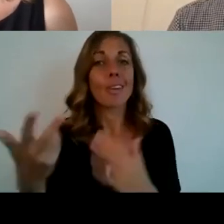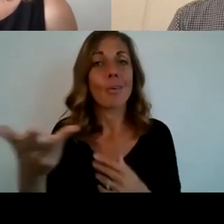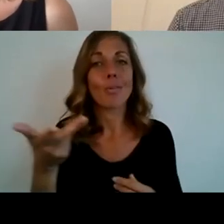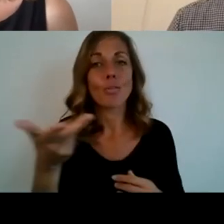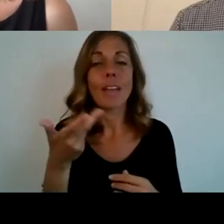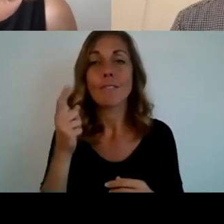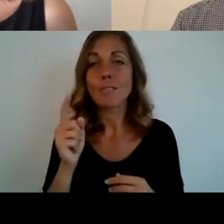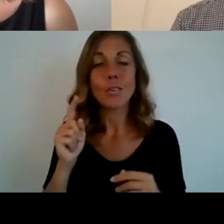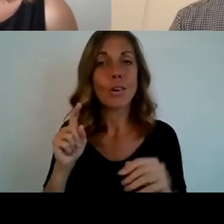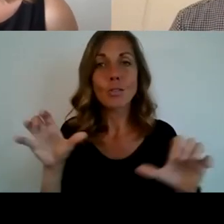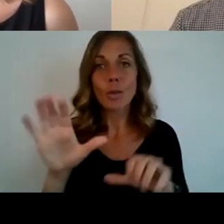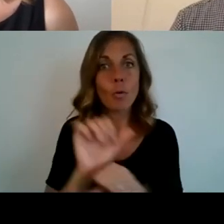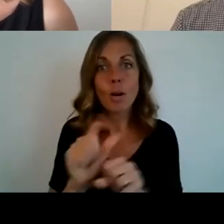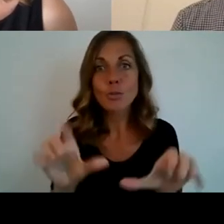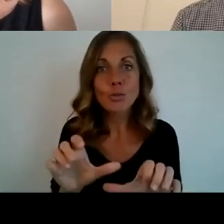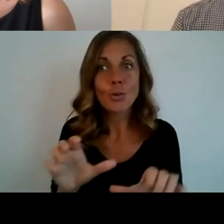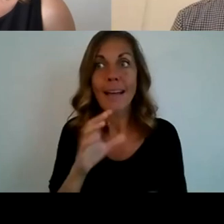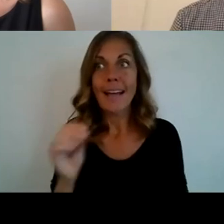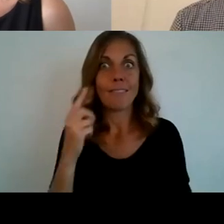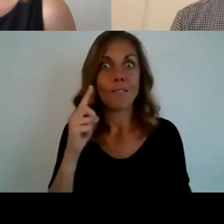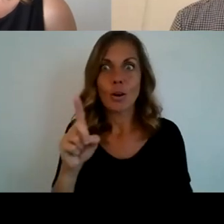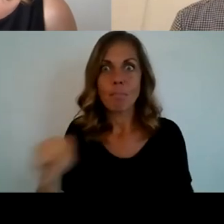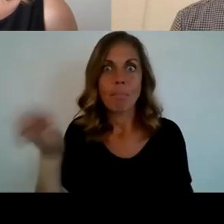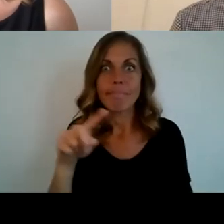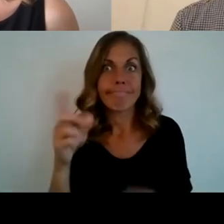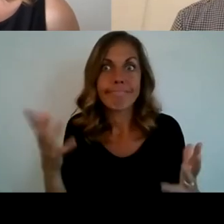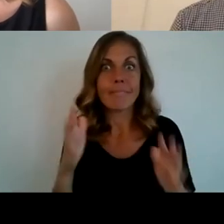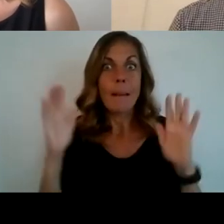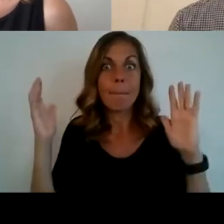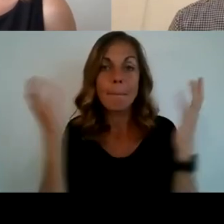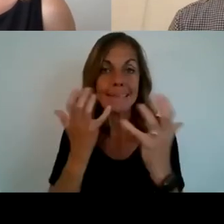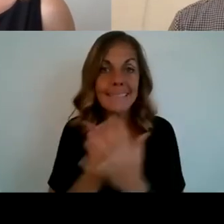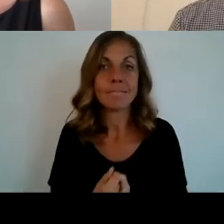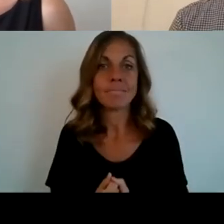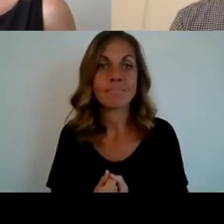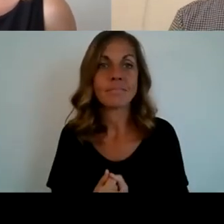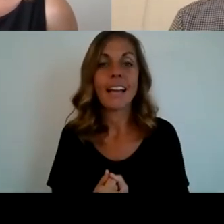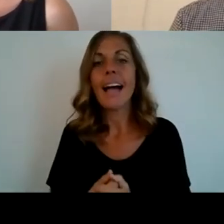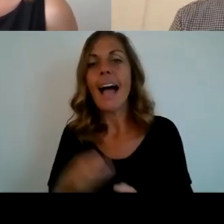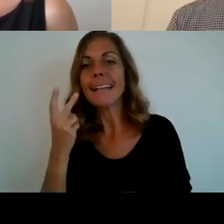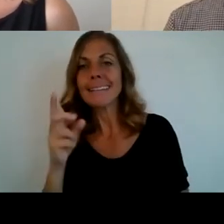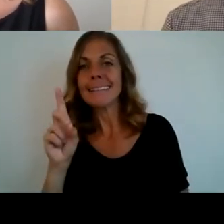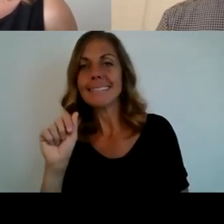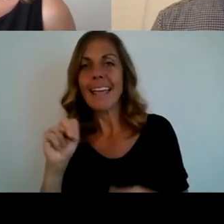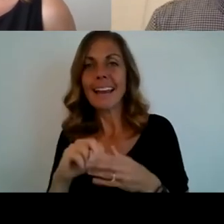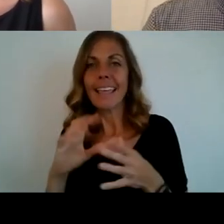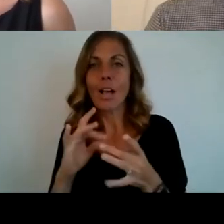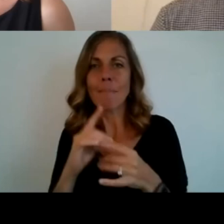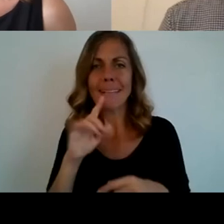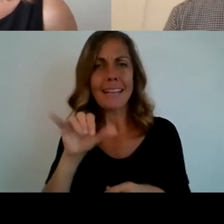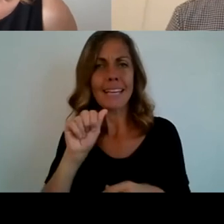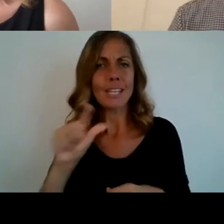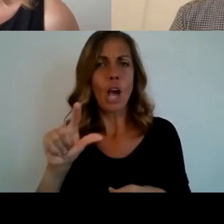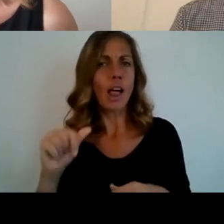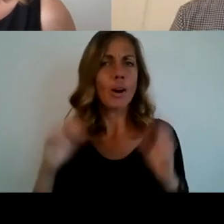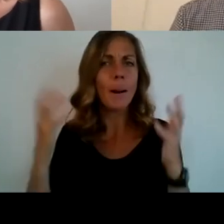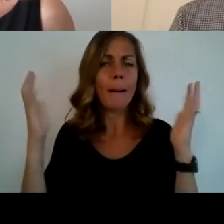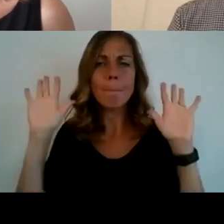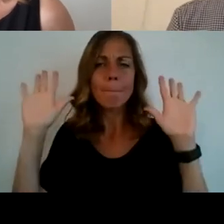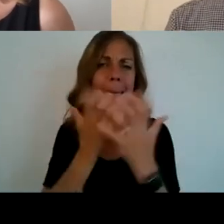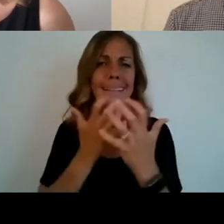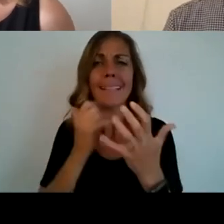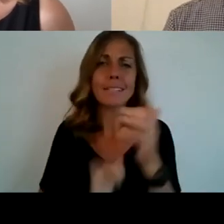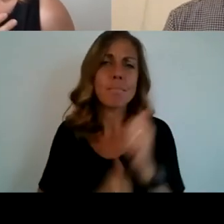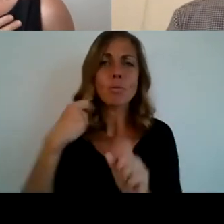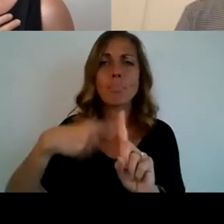For being amazing. I echo Dan in the comments says y'all are amazing. This is the positive conversation I needed to hear today.